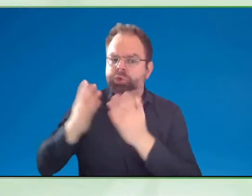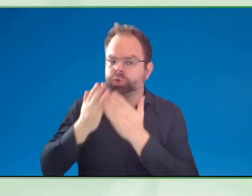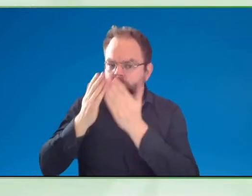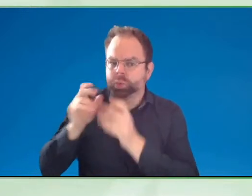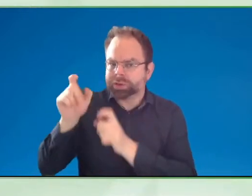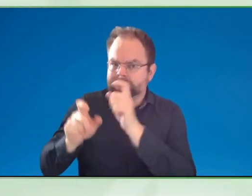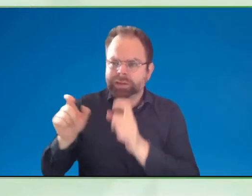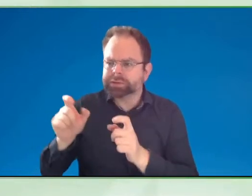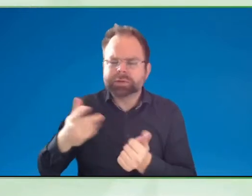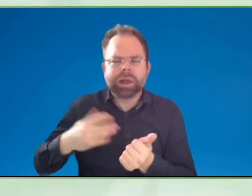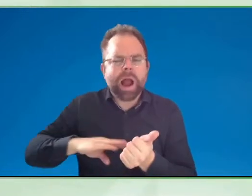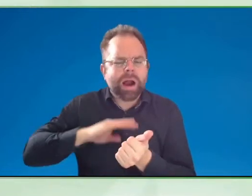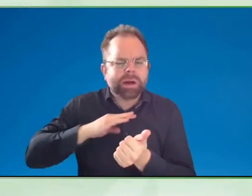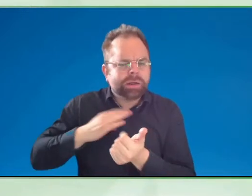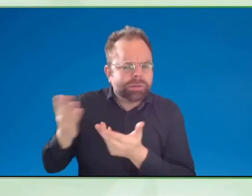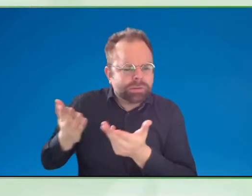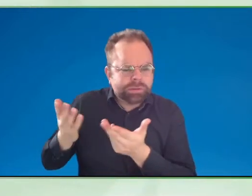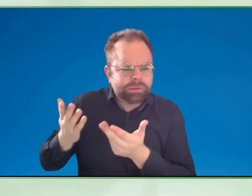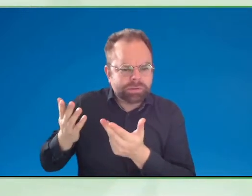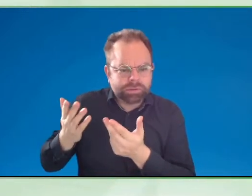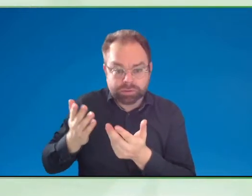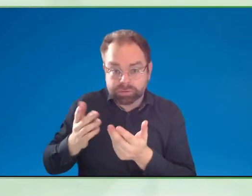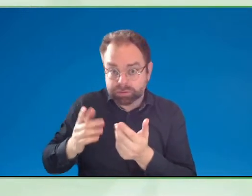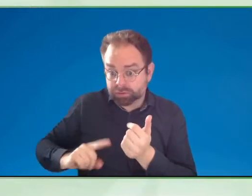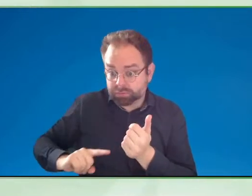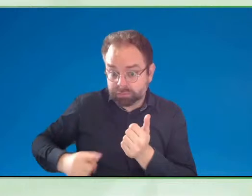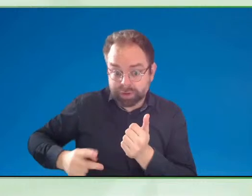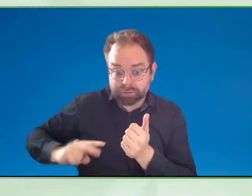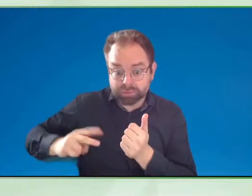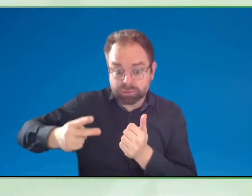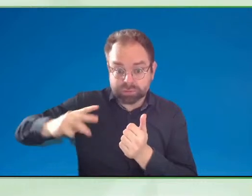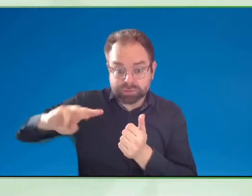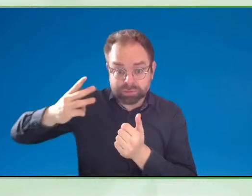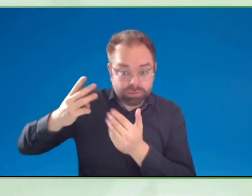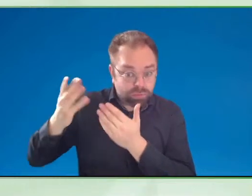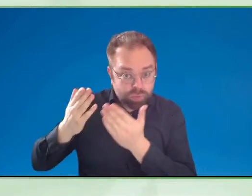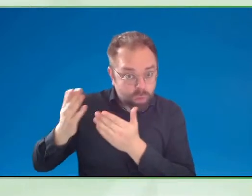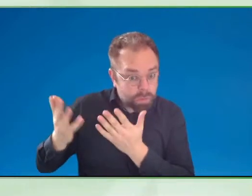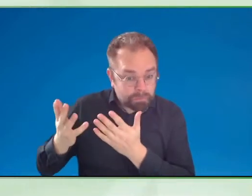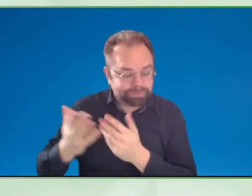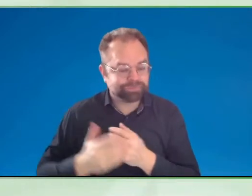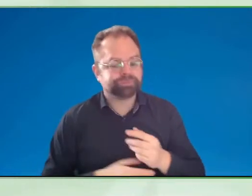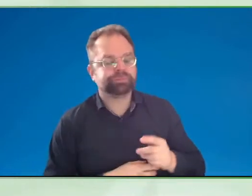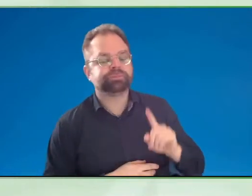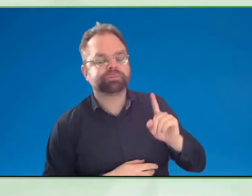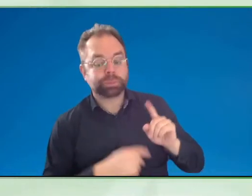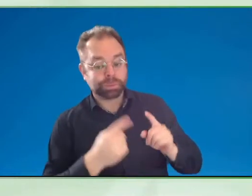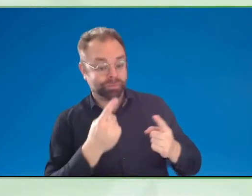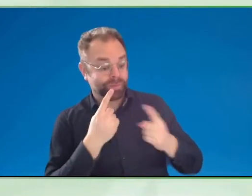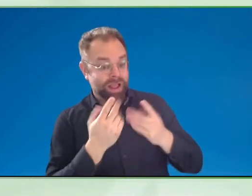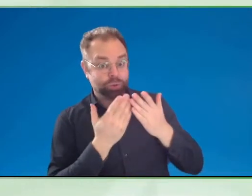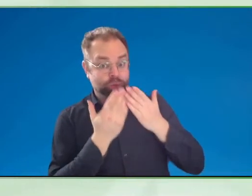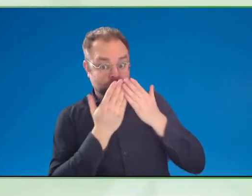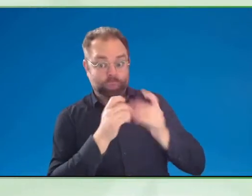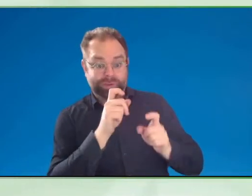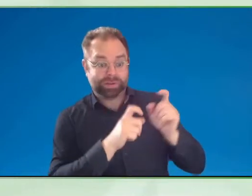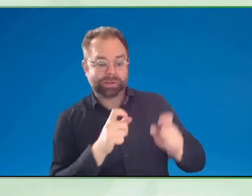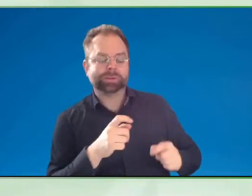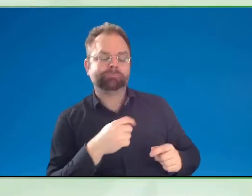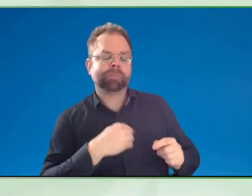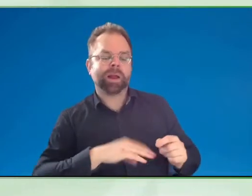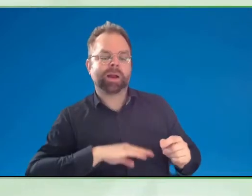12 to primary and also from 12 to 18 for higher level and then university level.